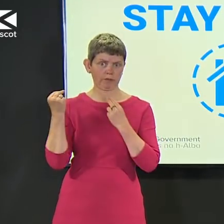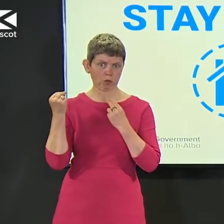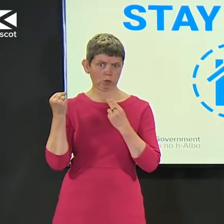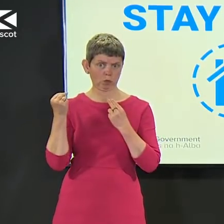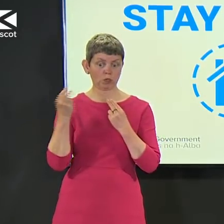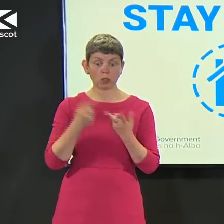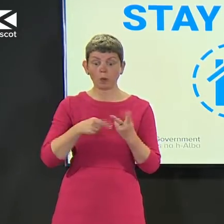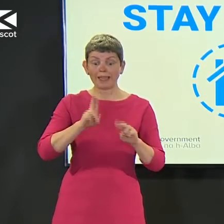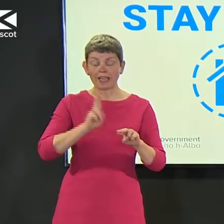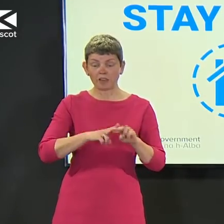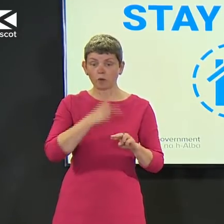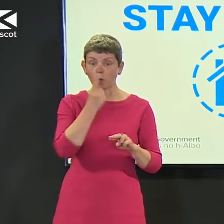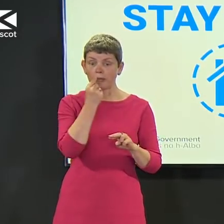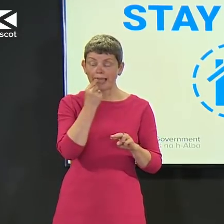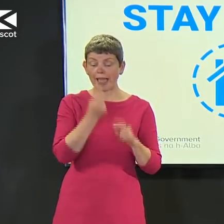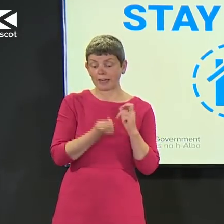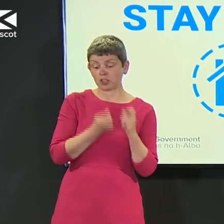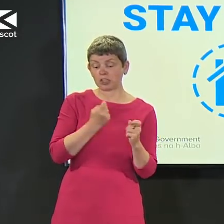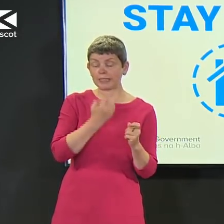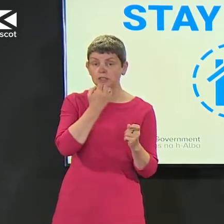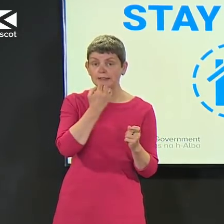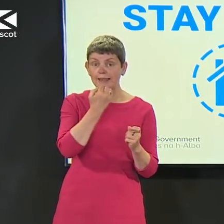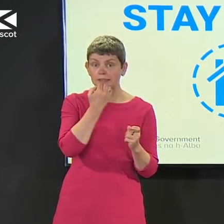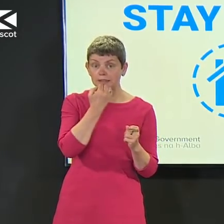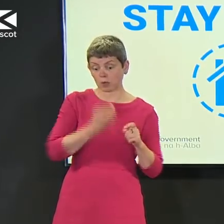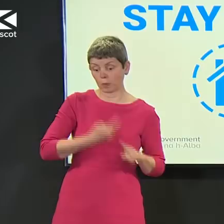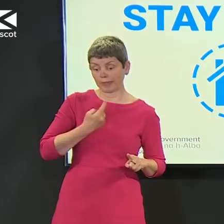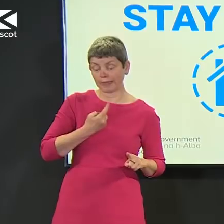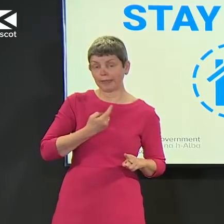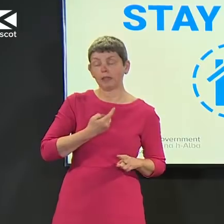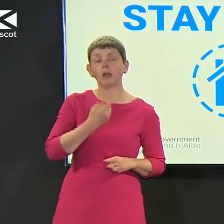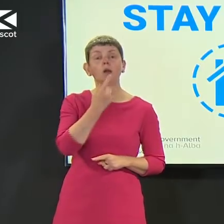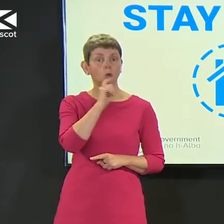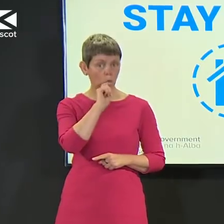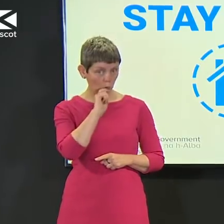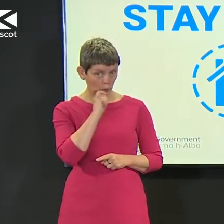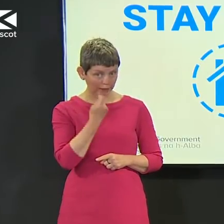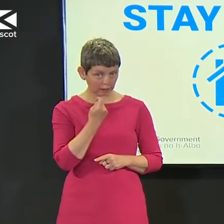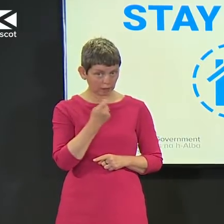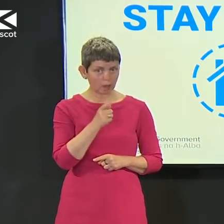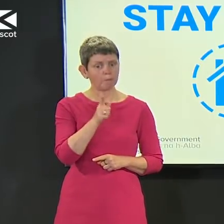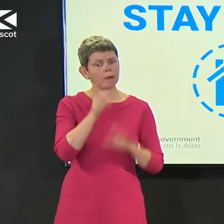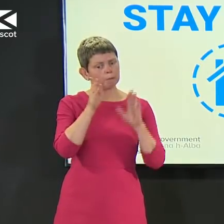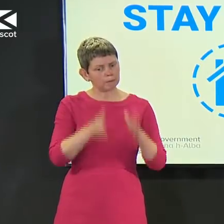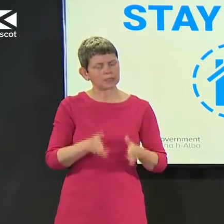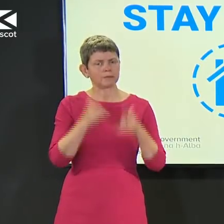where we can but we have to balance that with the care and caution that avoids us going backwards so